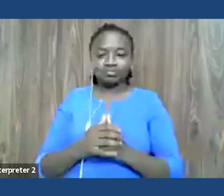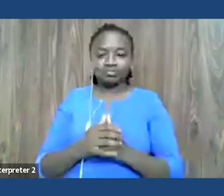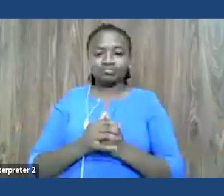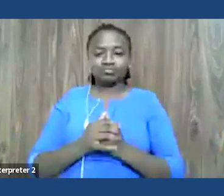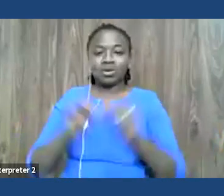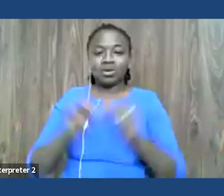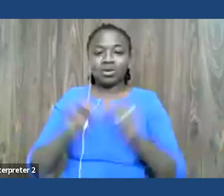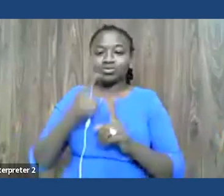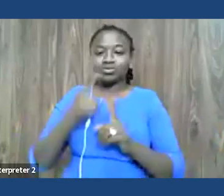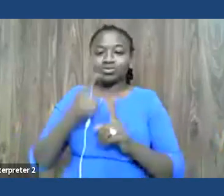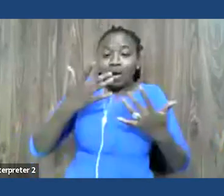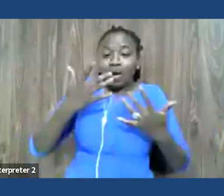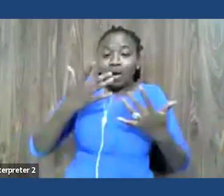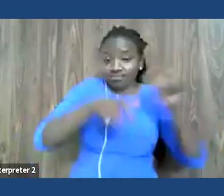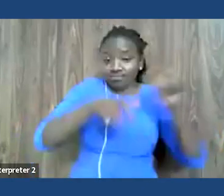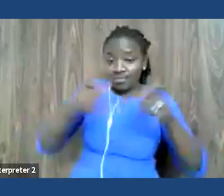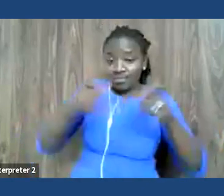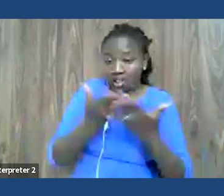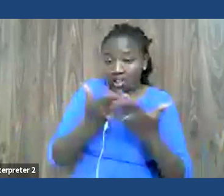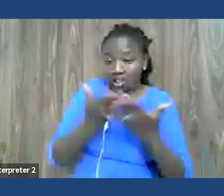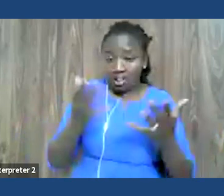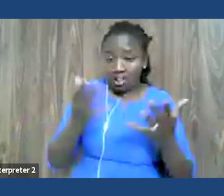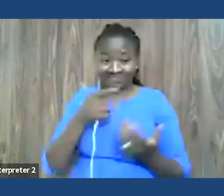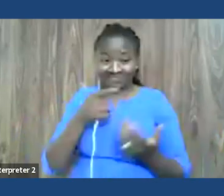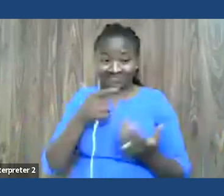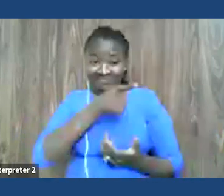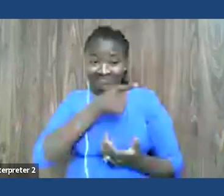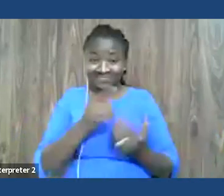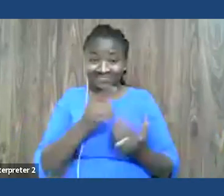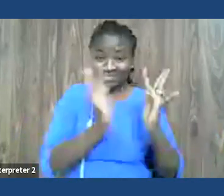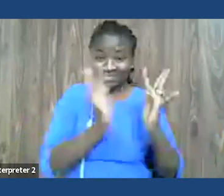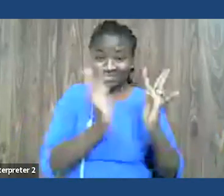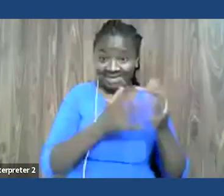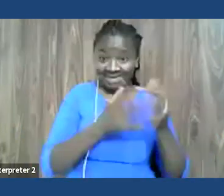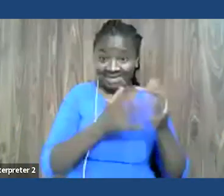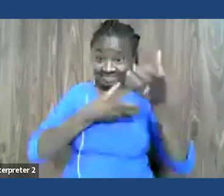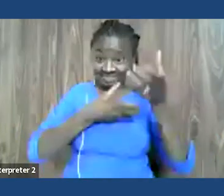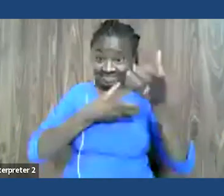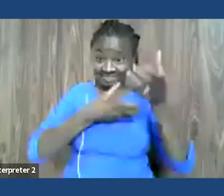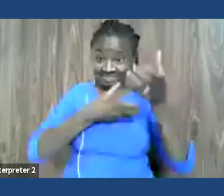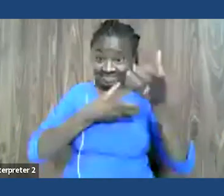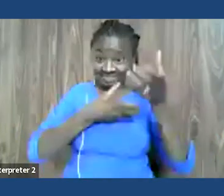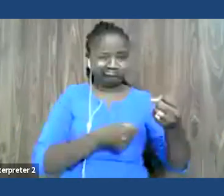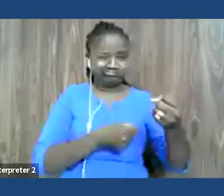If people don't trust the technology, they're not going to use it. They're not going to adopt it.